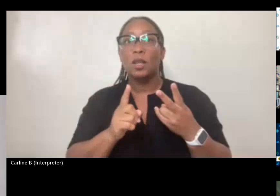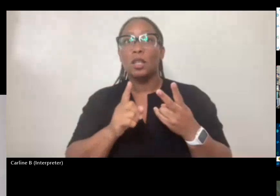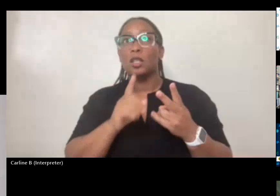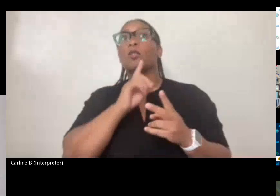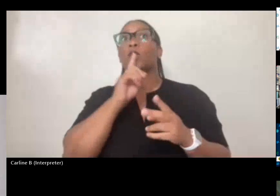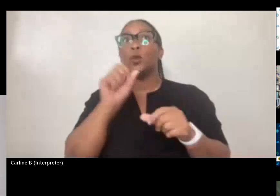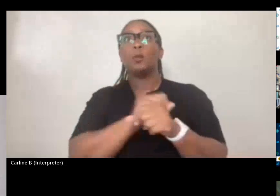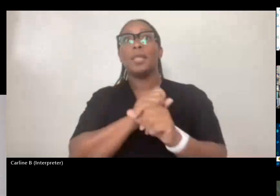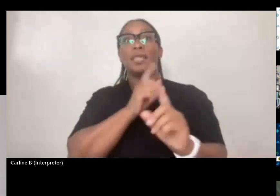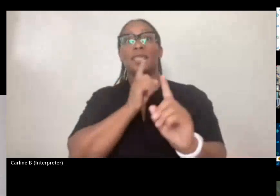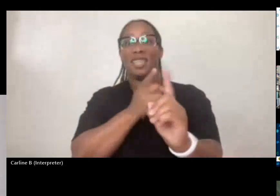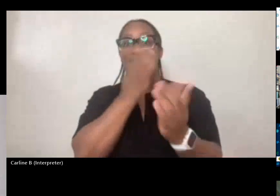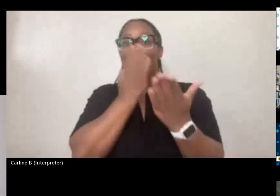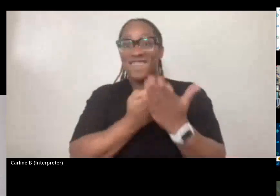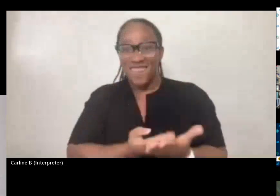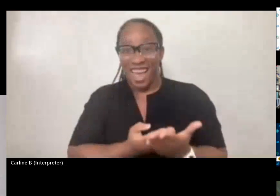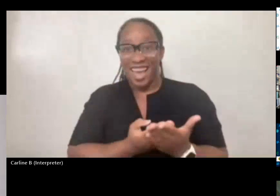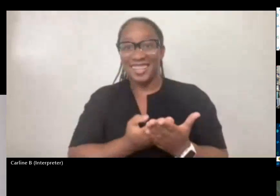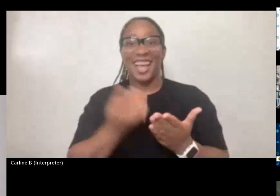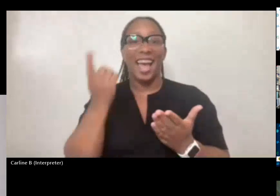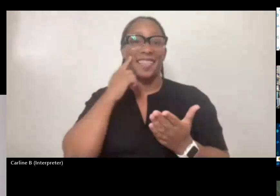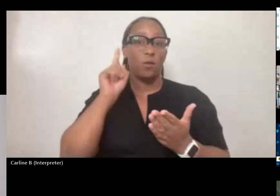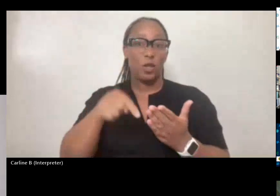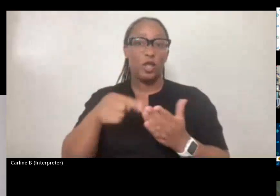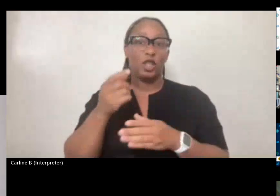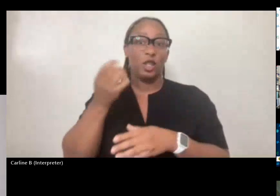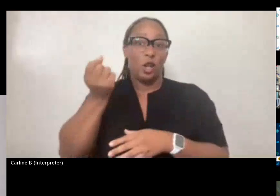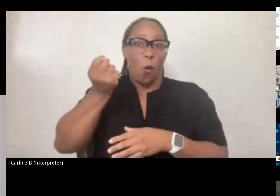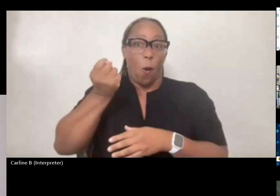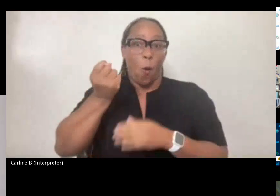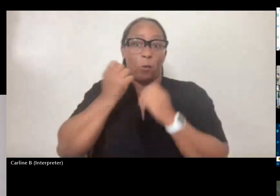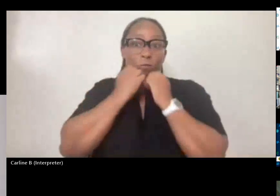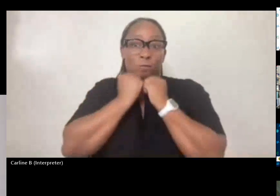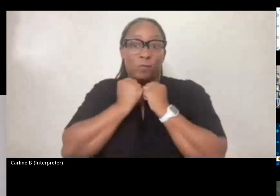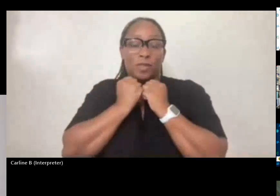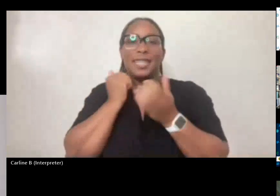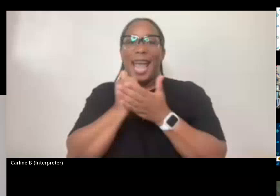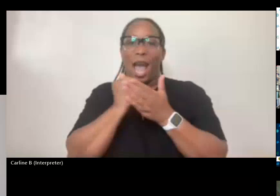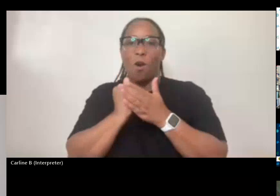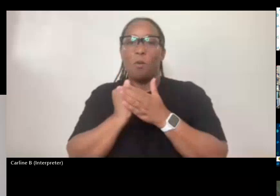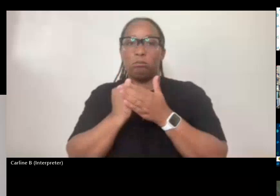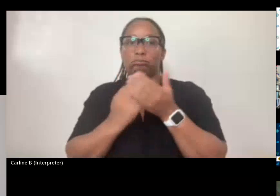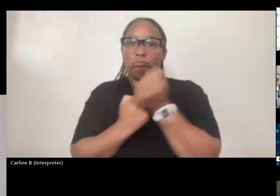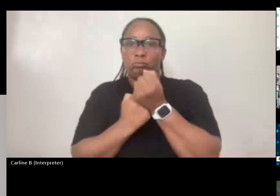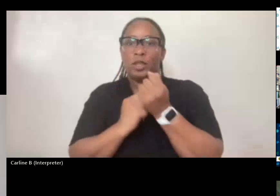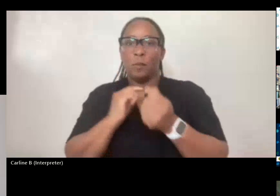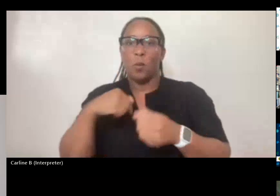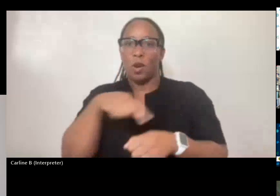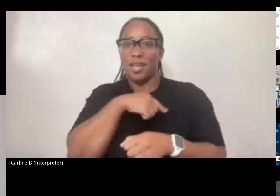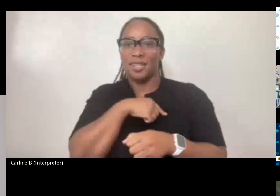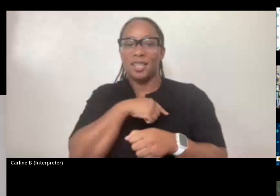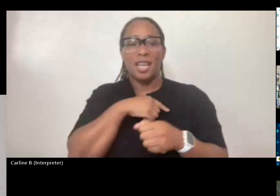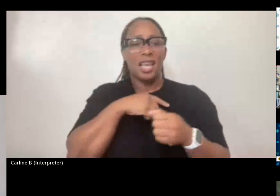Objective facts that I think we should all hold on to and use to ground ourselves. Whether you're doing this work for the